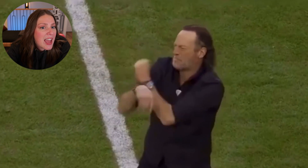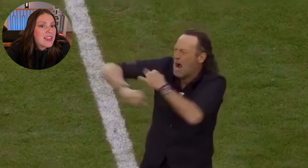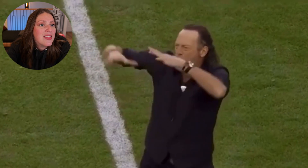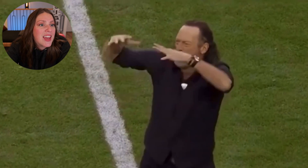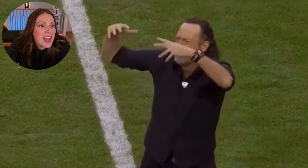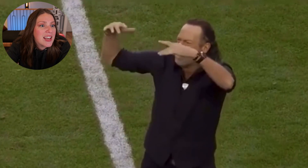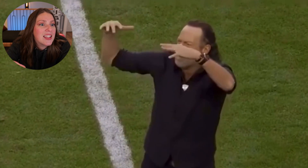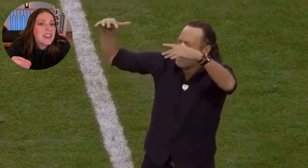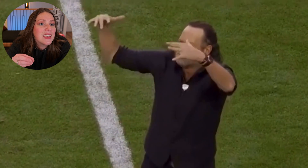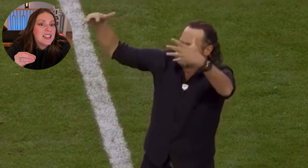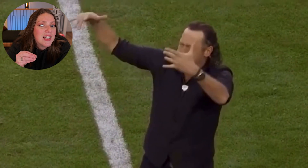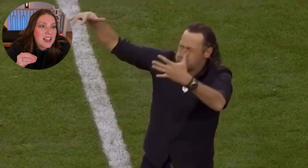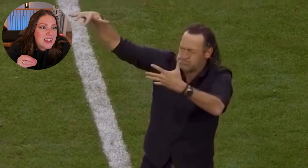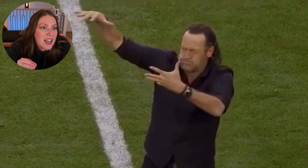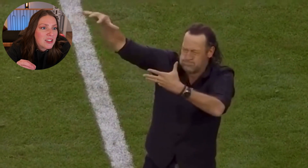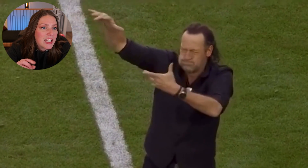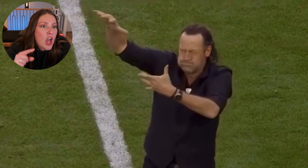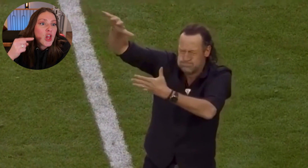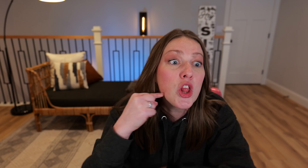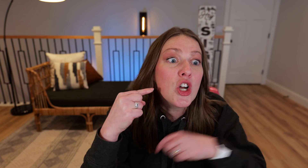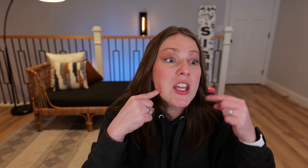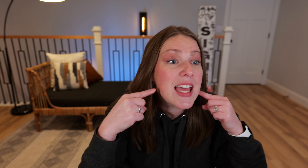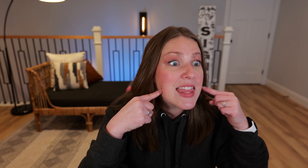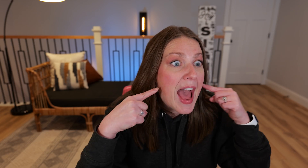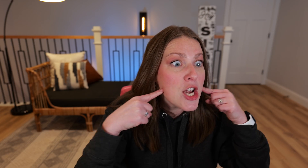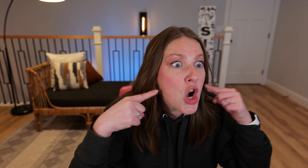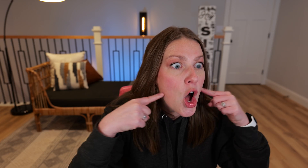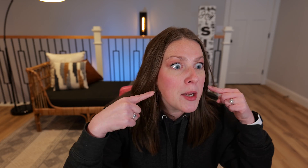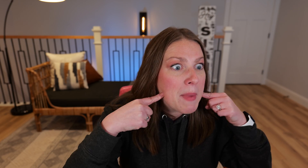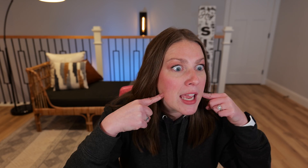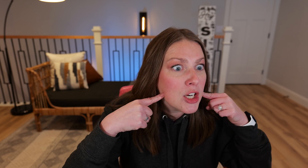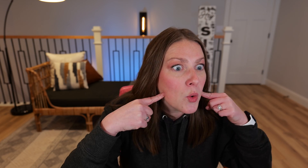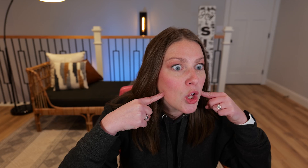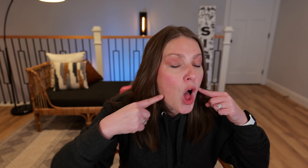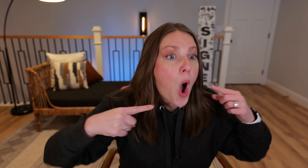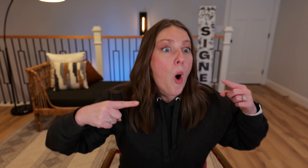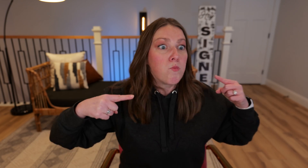and then the dust settling. Look at that non-manual